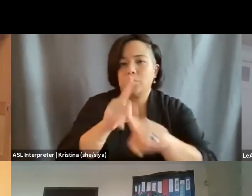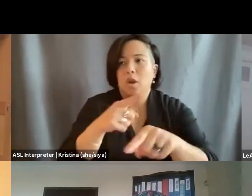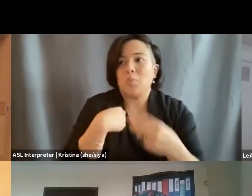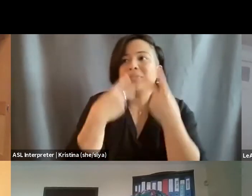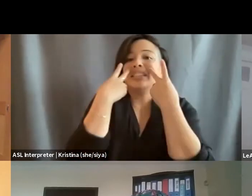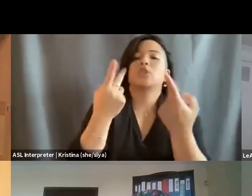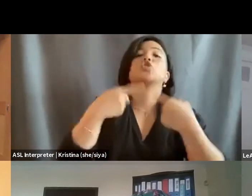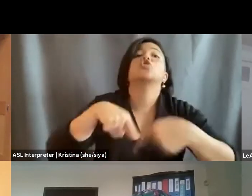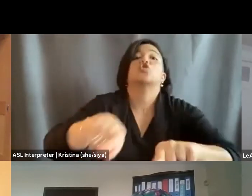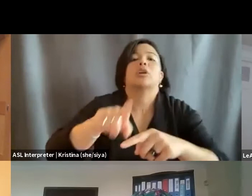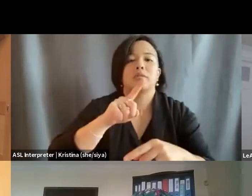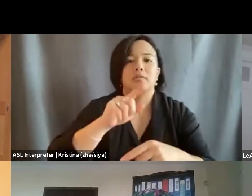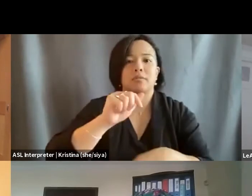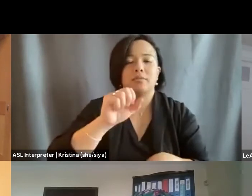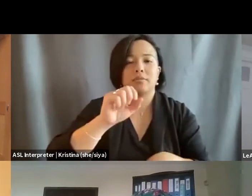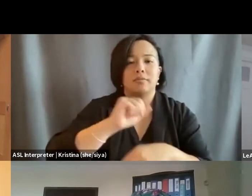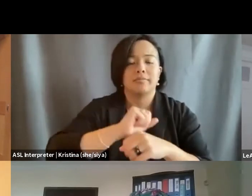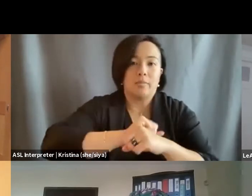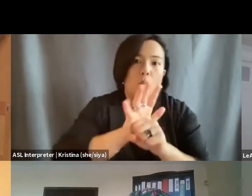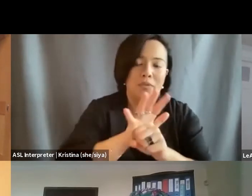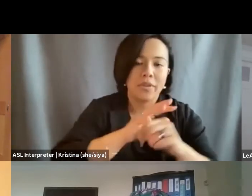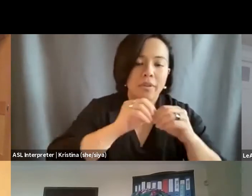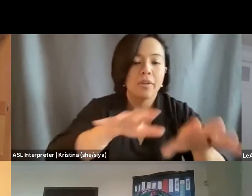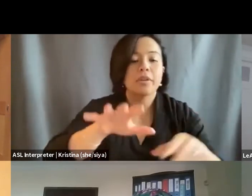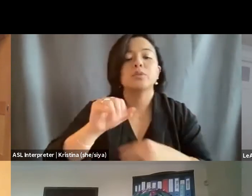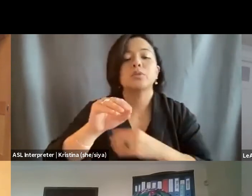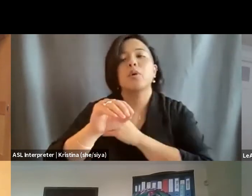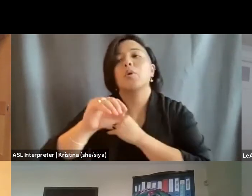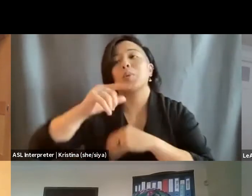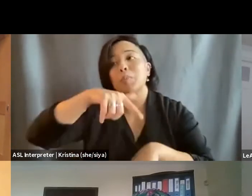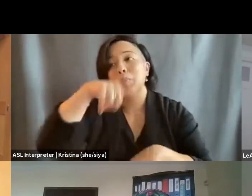And I want to agree also that because the crisis really